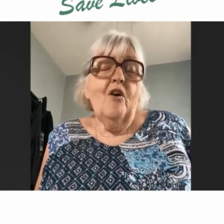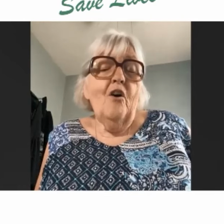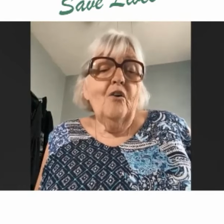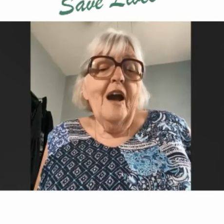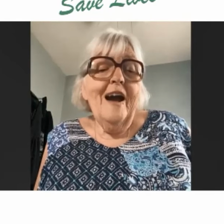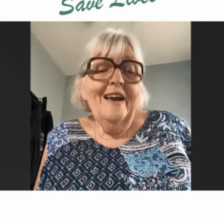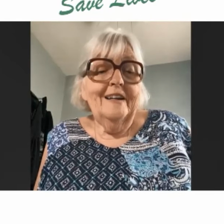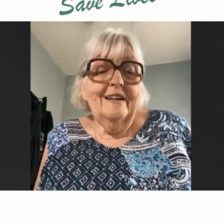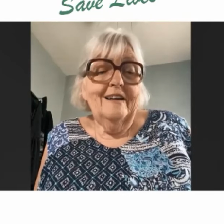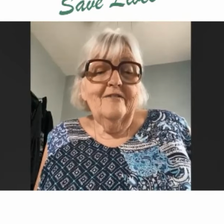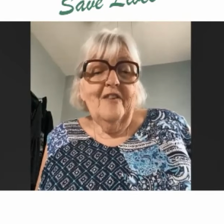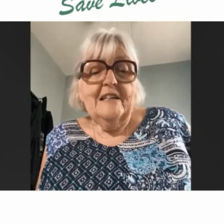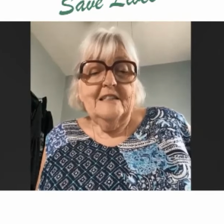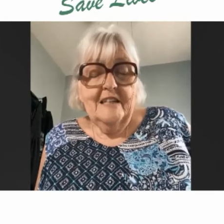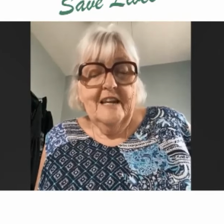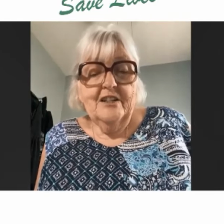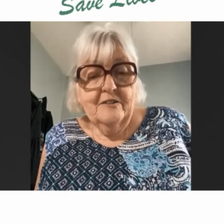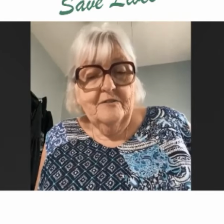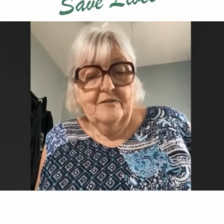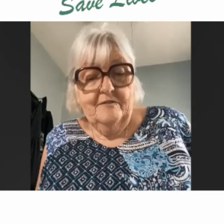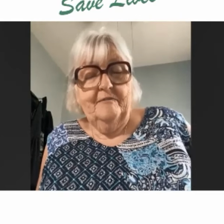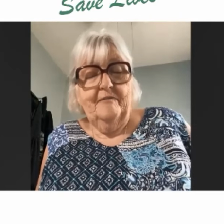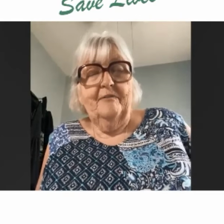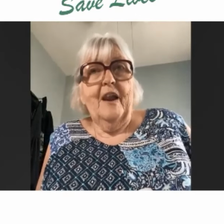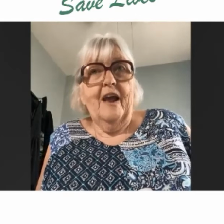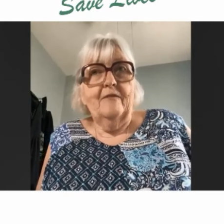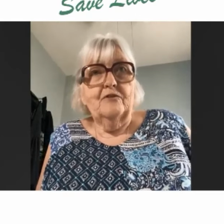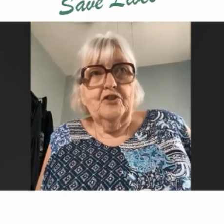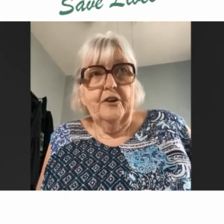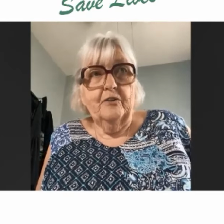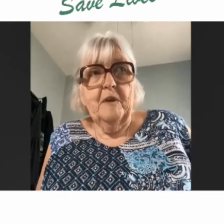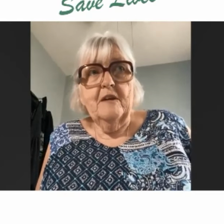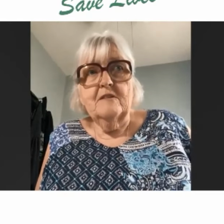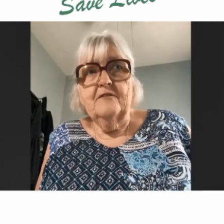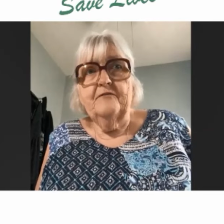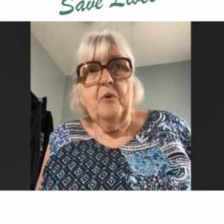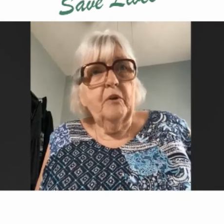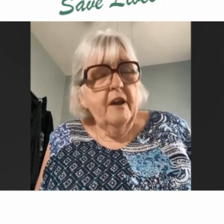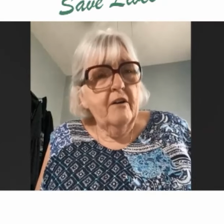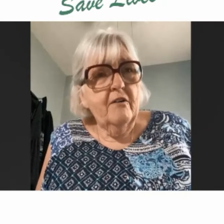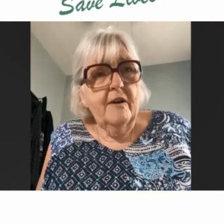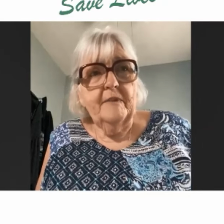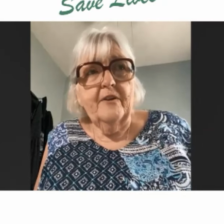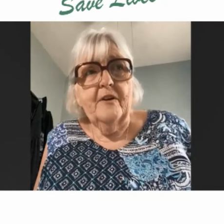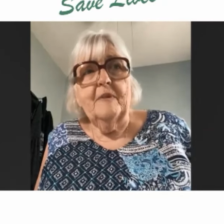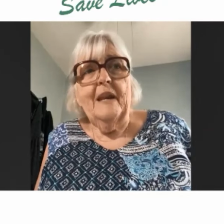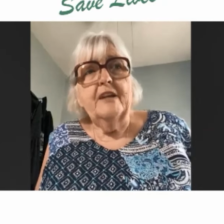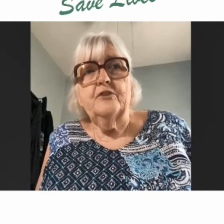all kind of vaccinations, when I was younger because of polio I'm you know I'm an age or